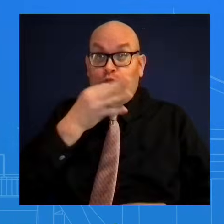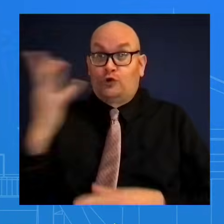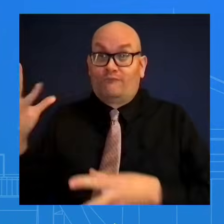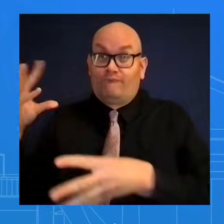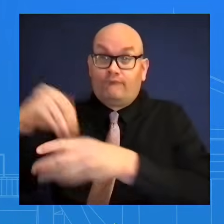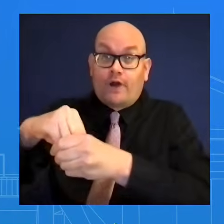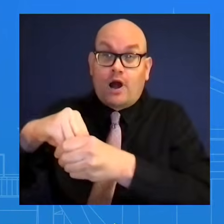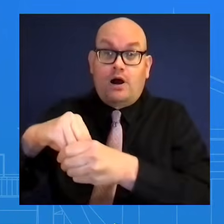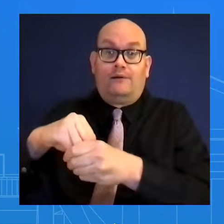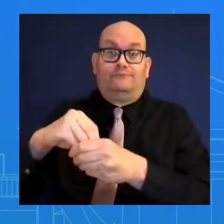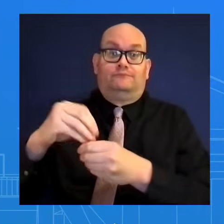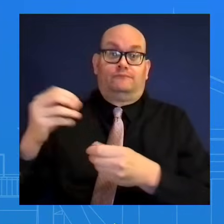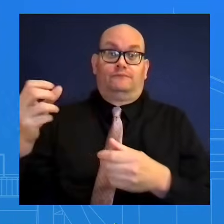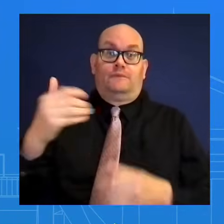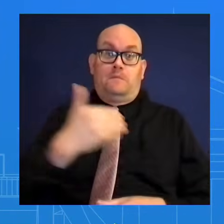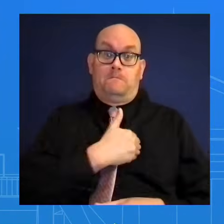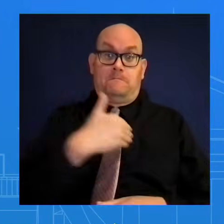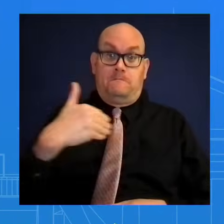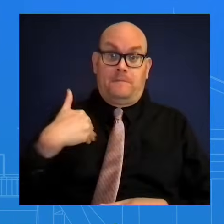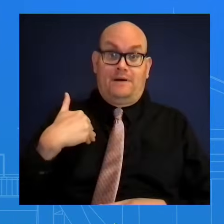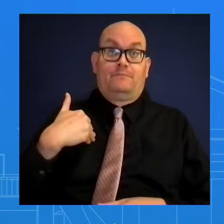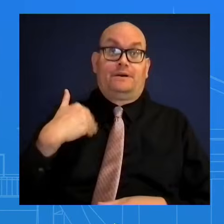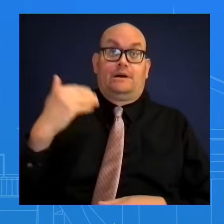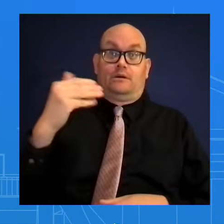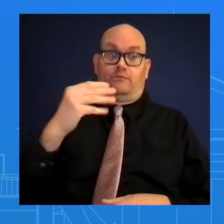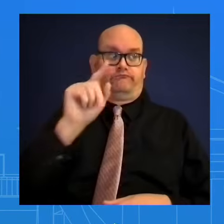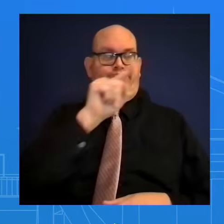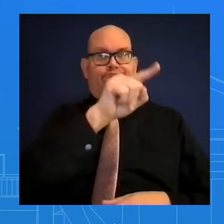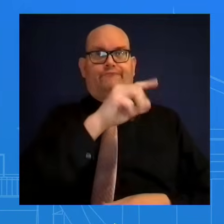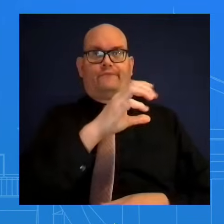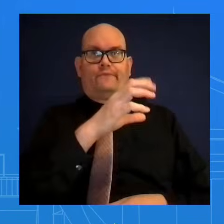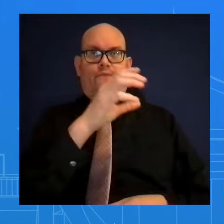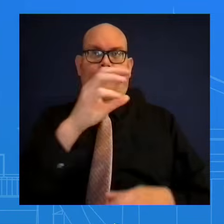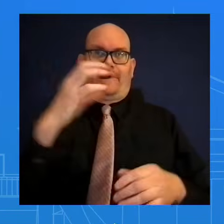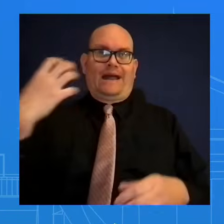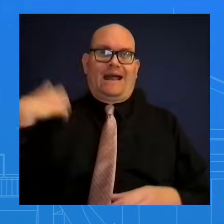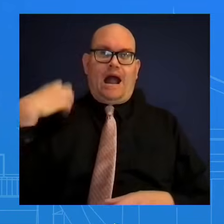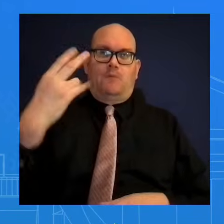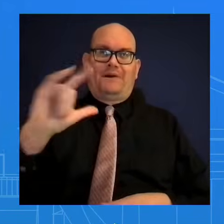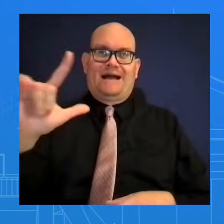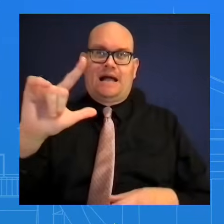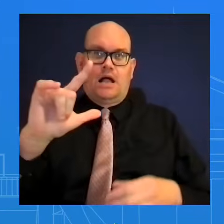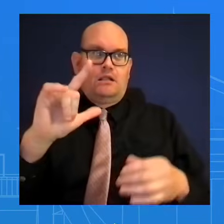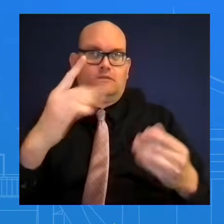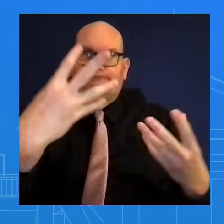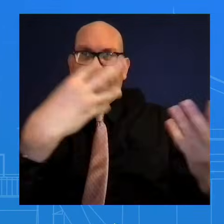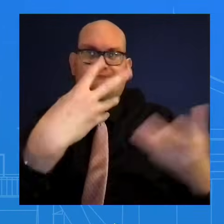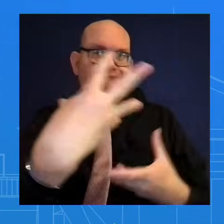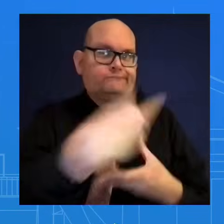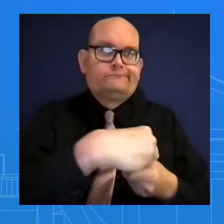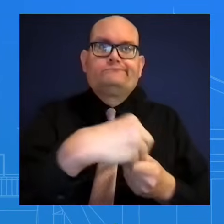So, we have been fully engaged through today -- you know, through these last couple of days, and we're going to continue to do so.